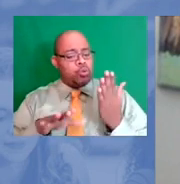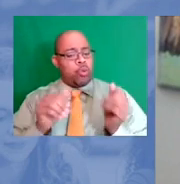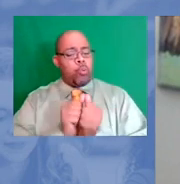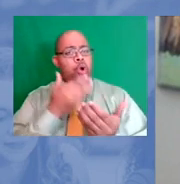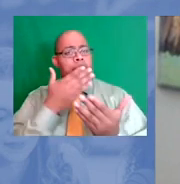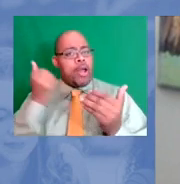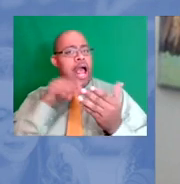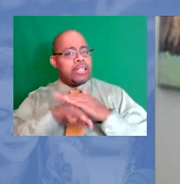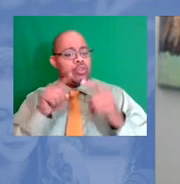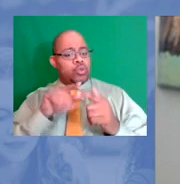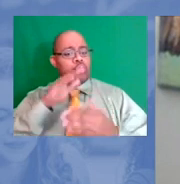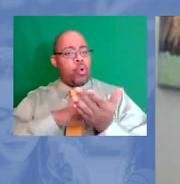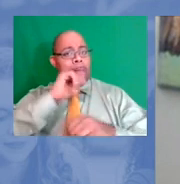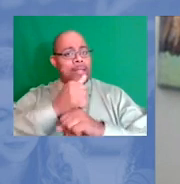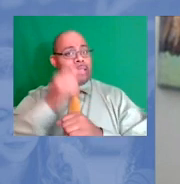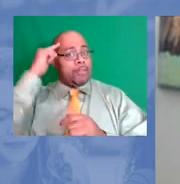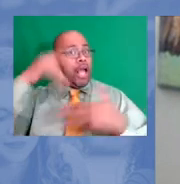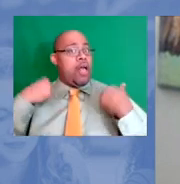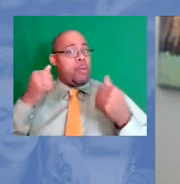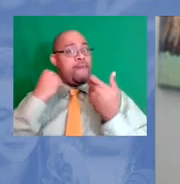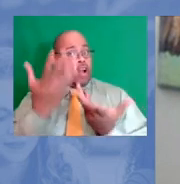HEALTH PROVIDERS AND SCREENING FOR MENTAL HEALTH NEEDS.